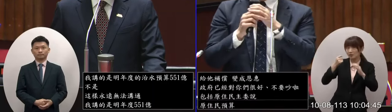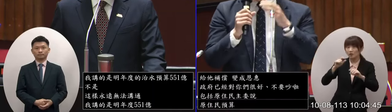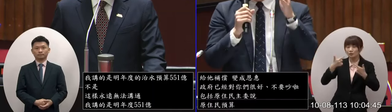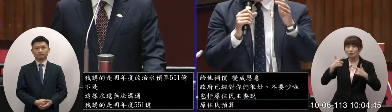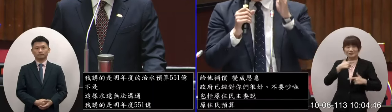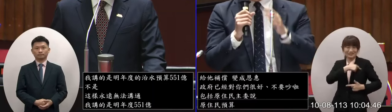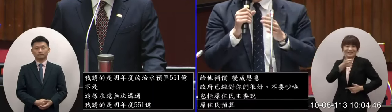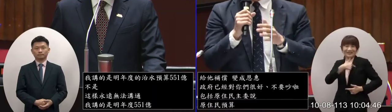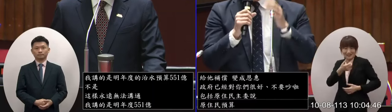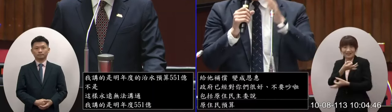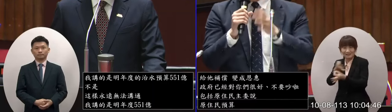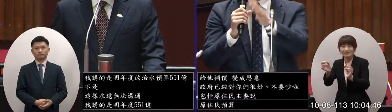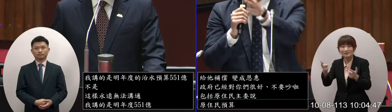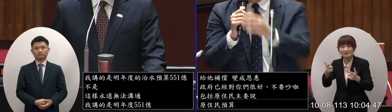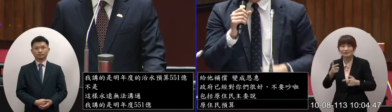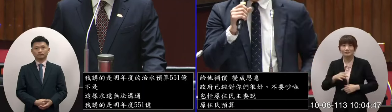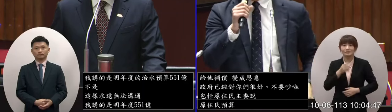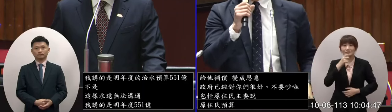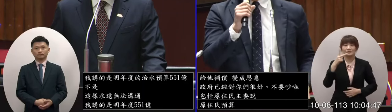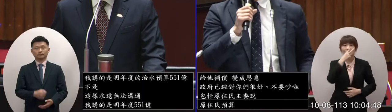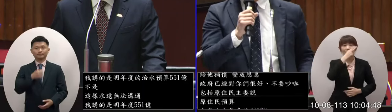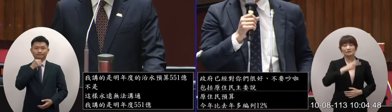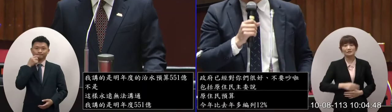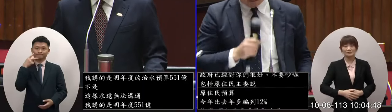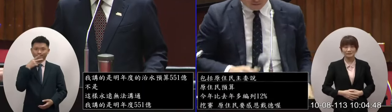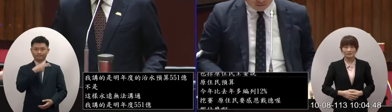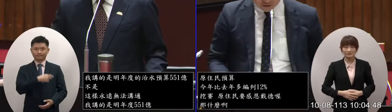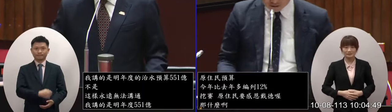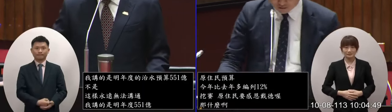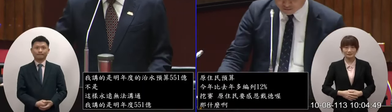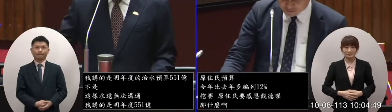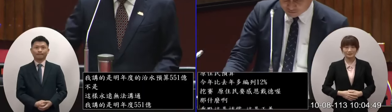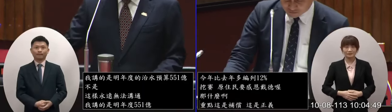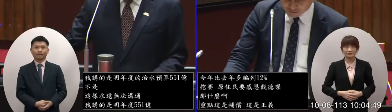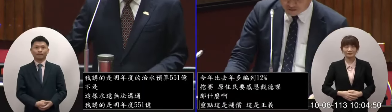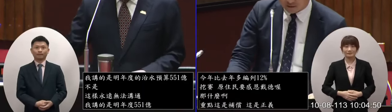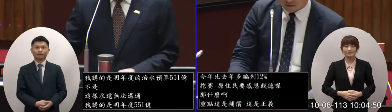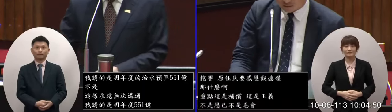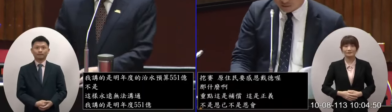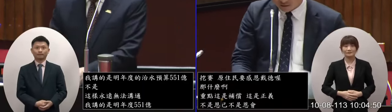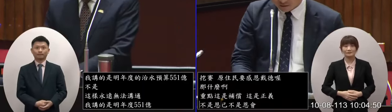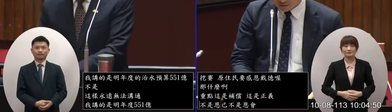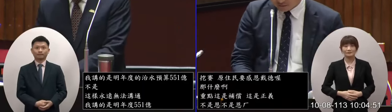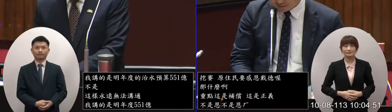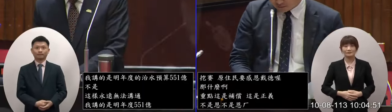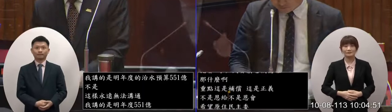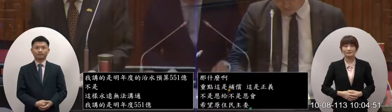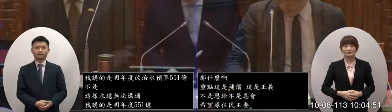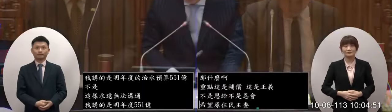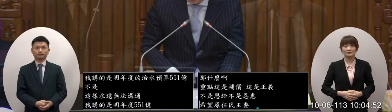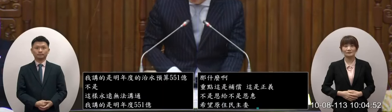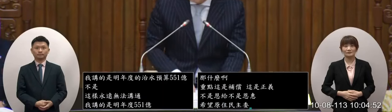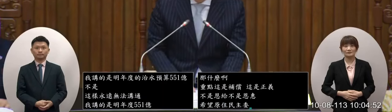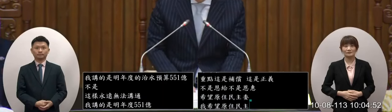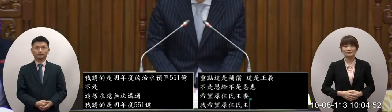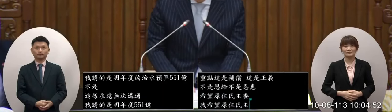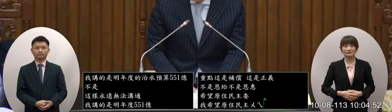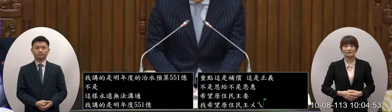I hope the Aboriginal Chairman will thank Commissioner Ye and